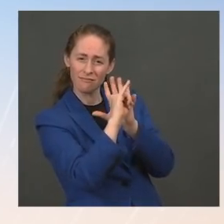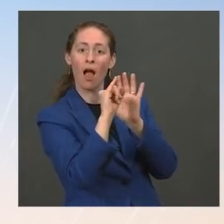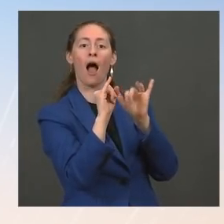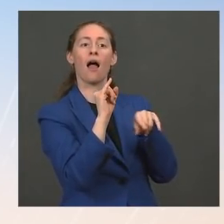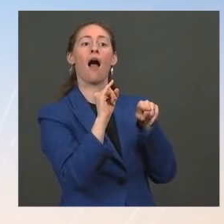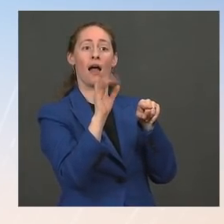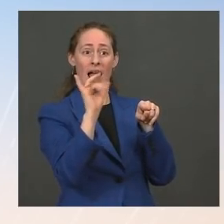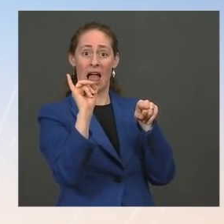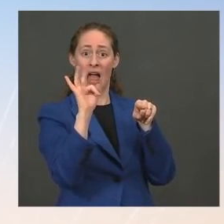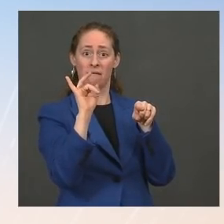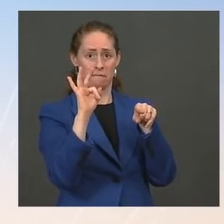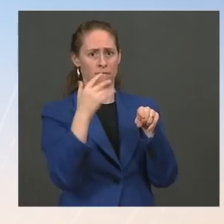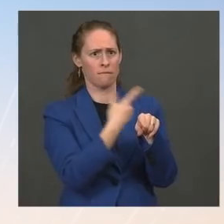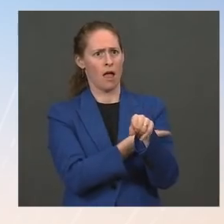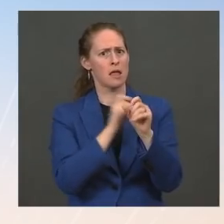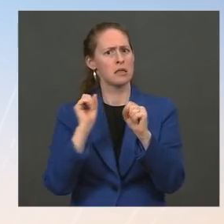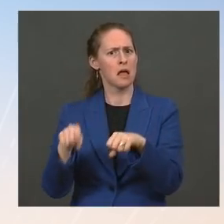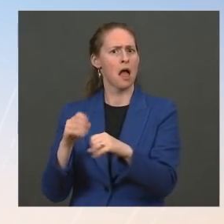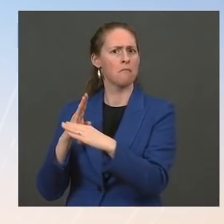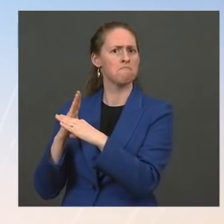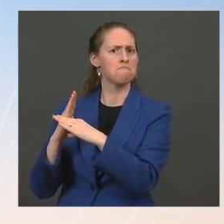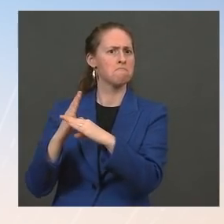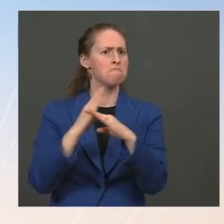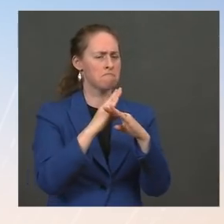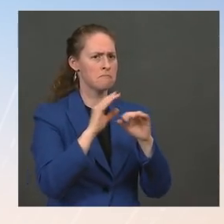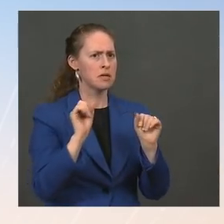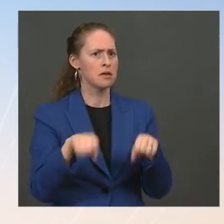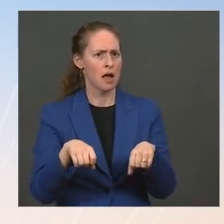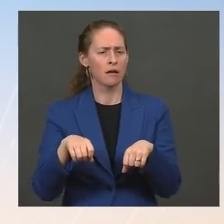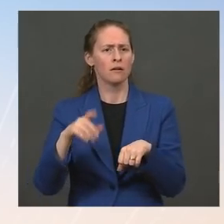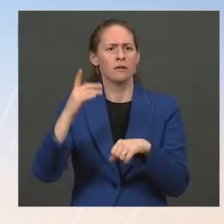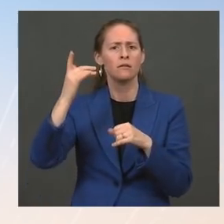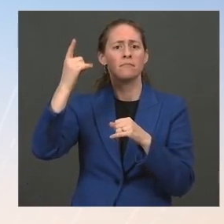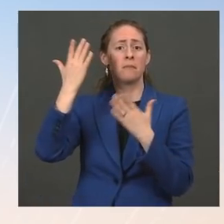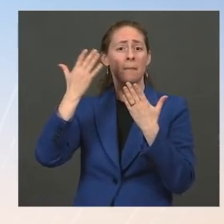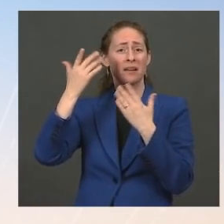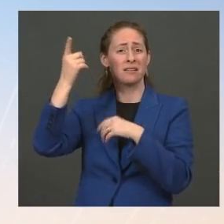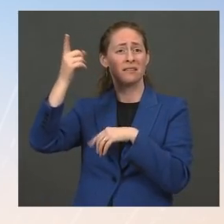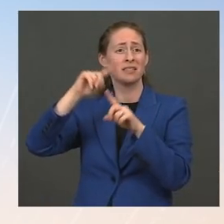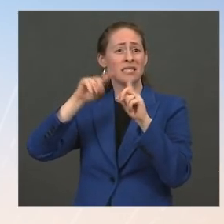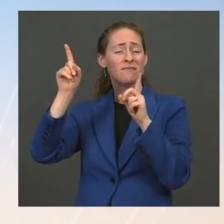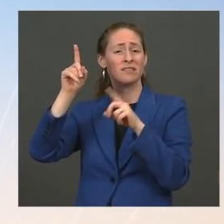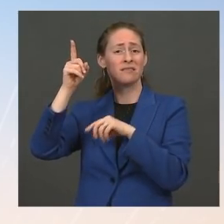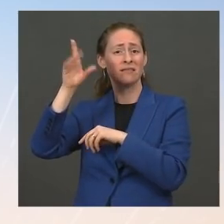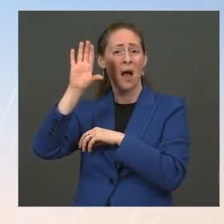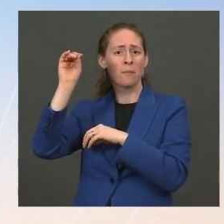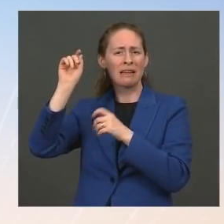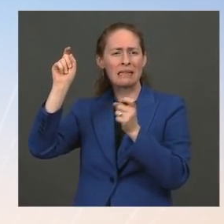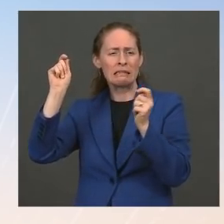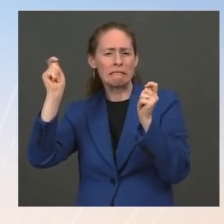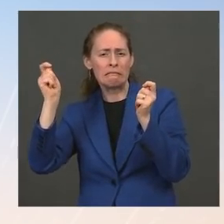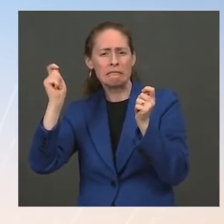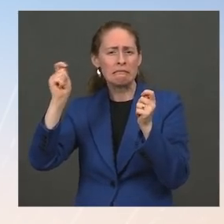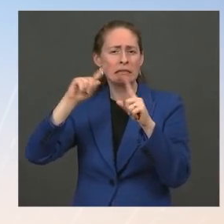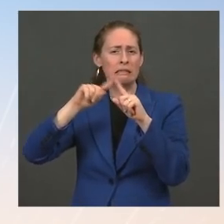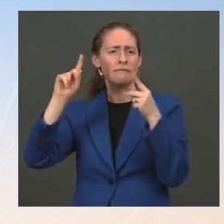by manufacturers to make any changes -- which, as I think you've seen, a number of the manufacturers have come out and said they're prepared to do if needed.